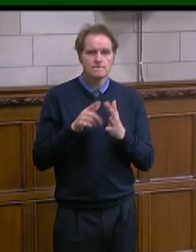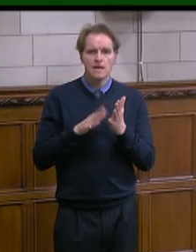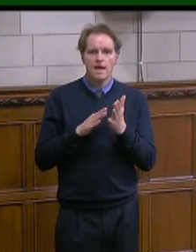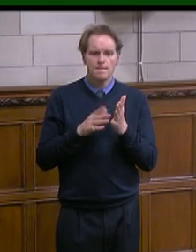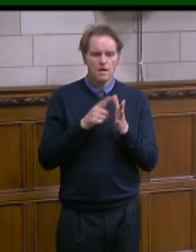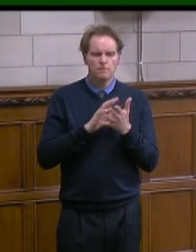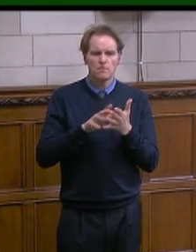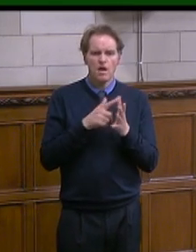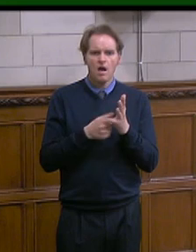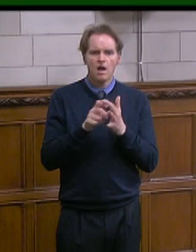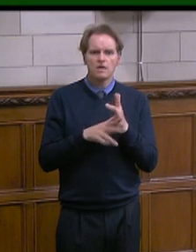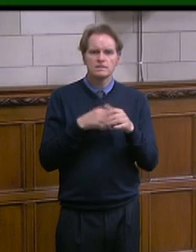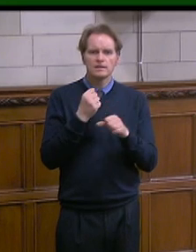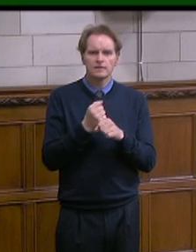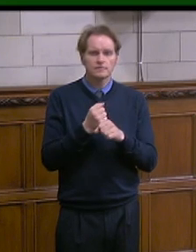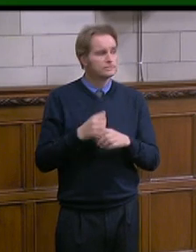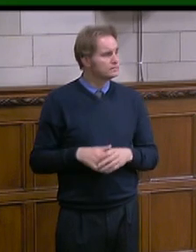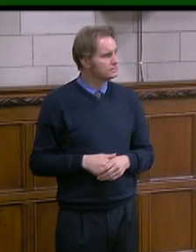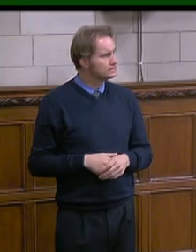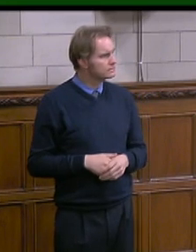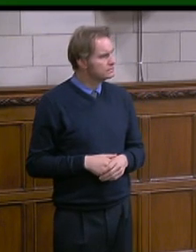In 2015, Samsung produced an advert called “Hearing Hands”.